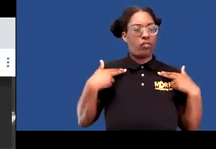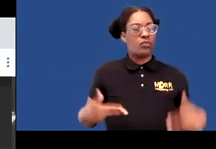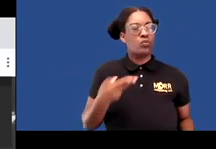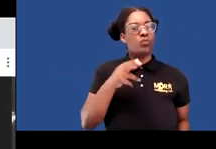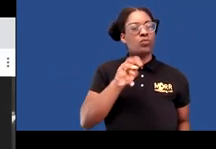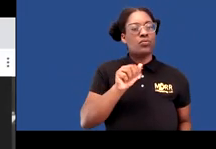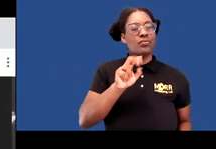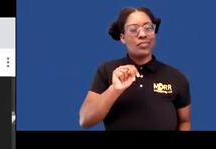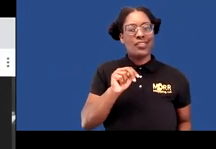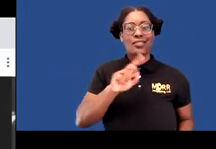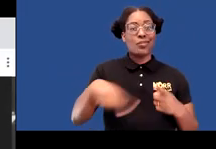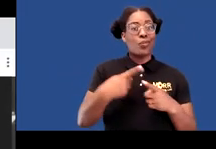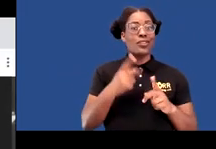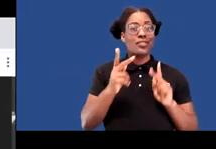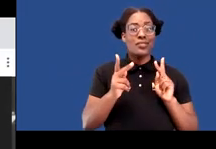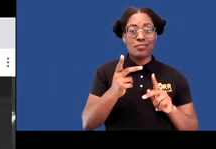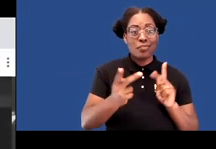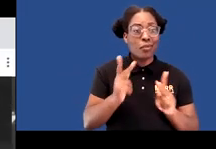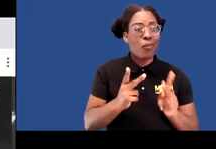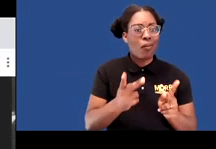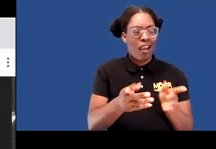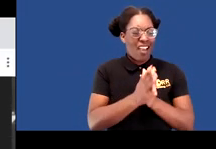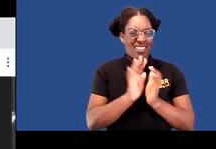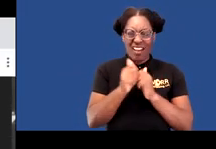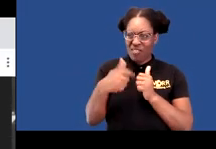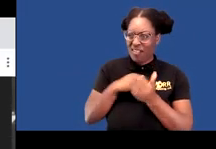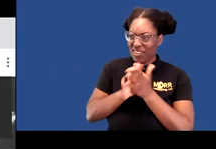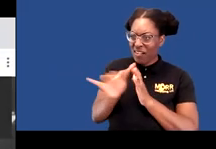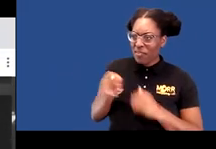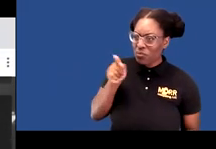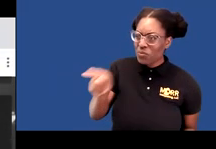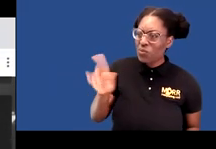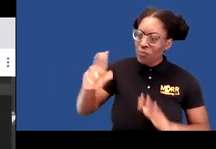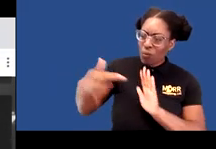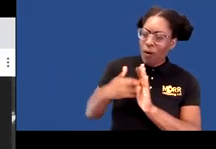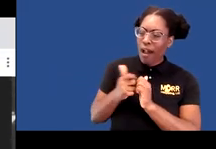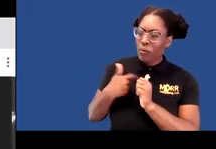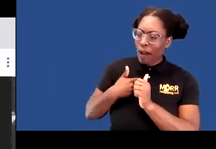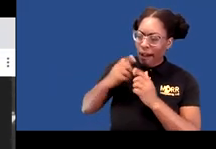That's right. And we want to normalize that experience.